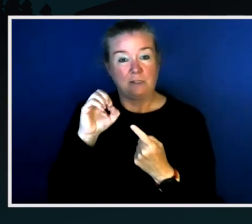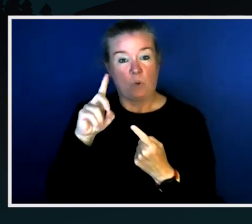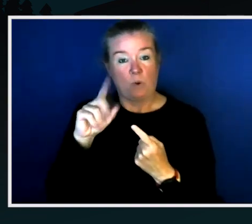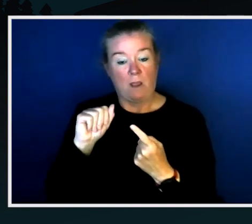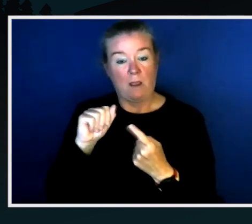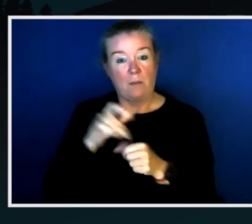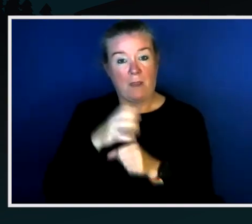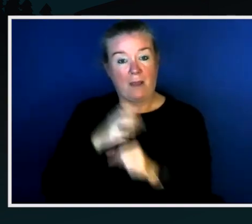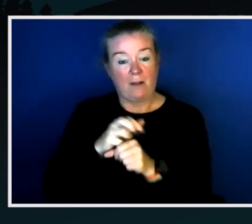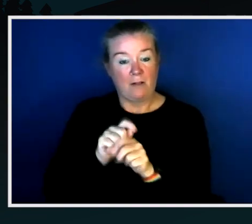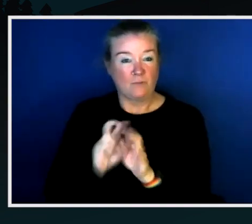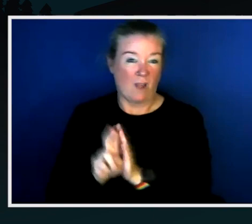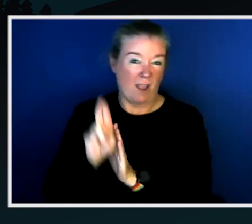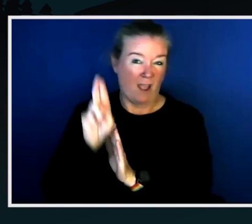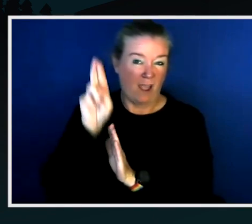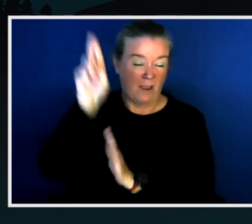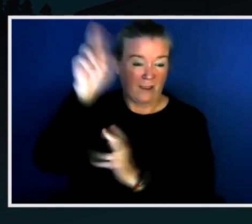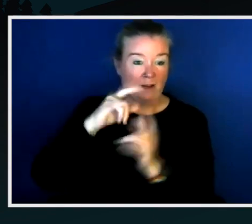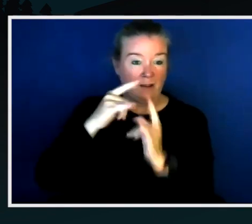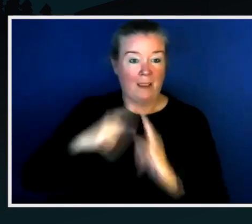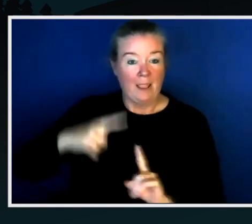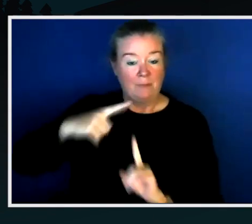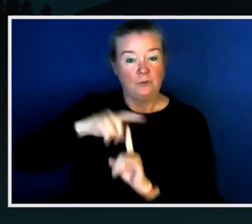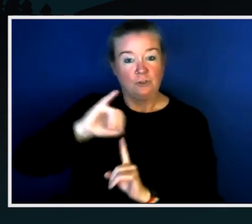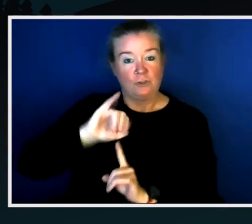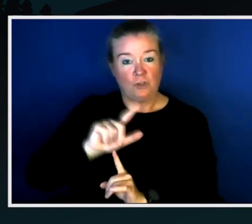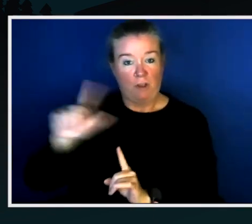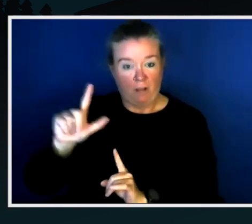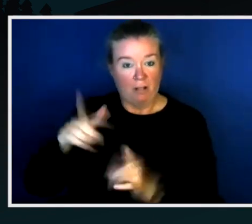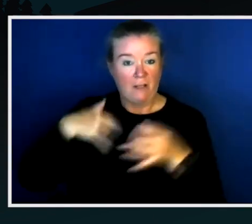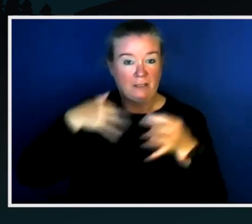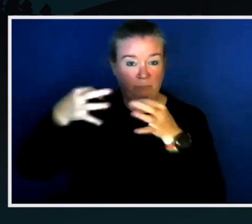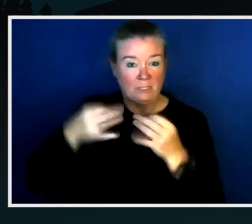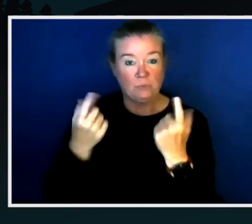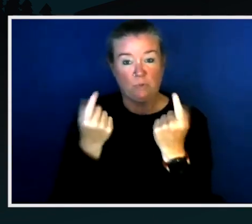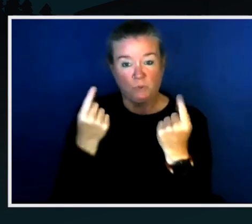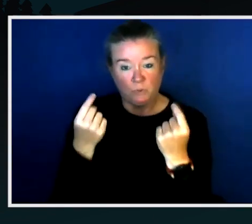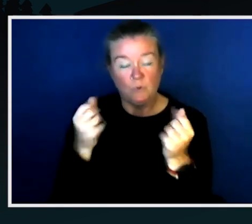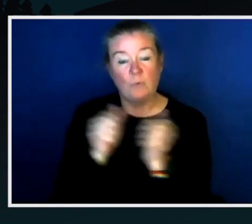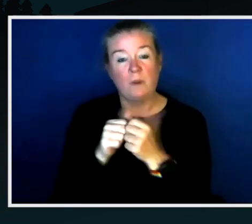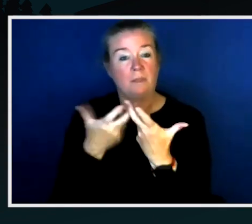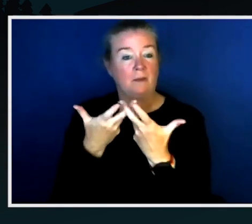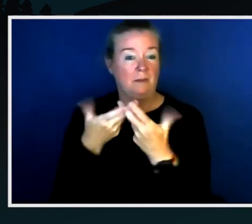Camp T Director Jill Teegardin first explains the steps while holding a two-liter soda bottle.